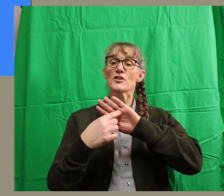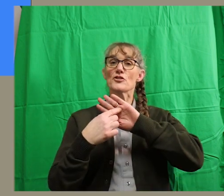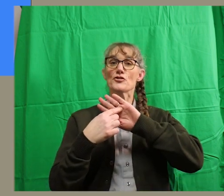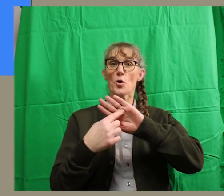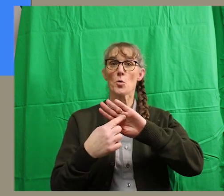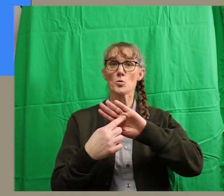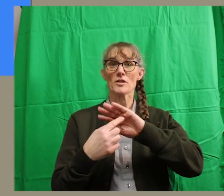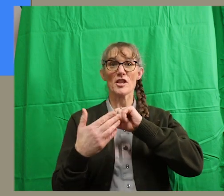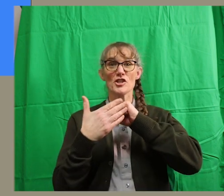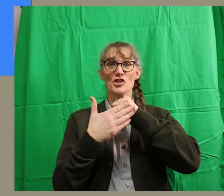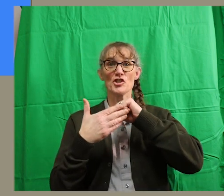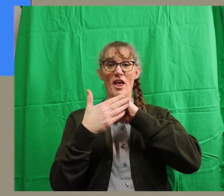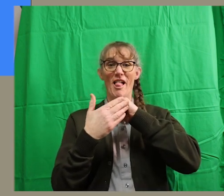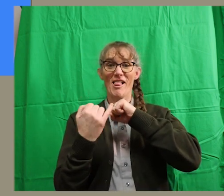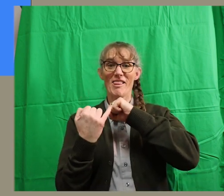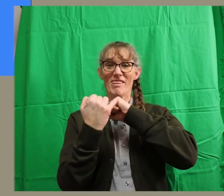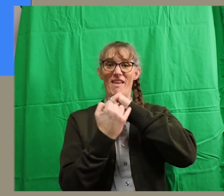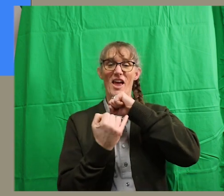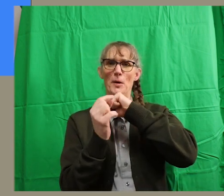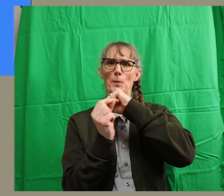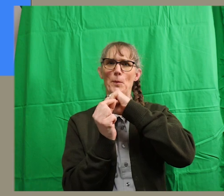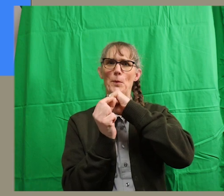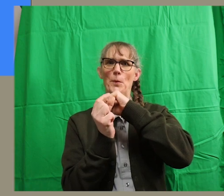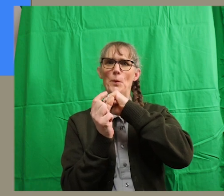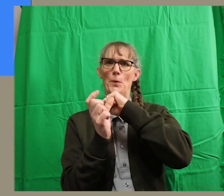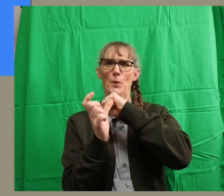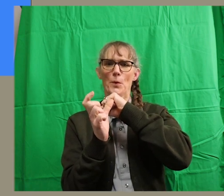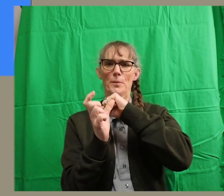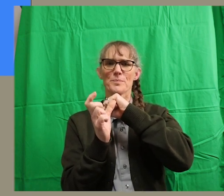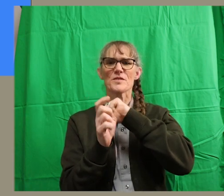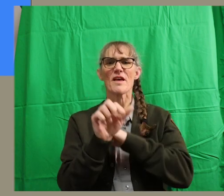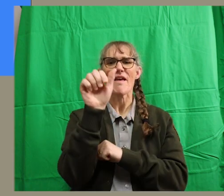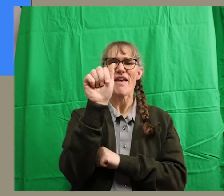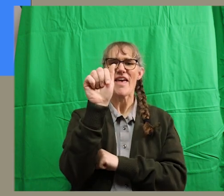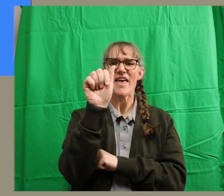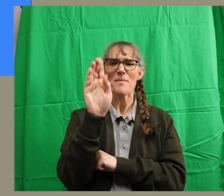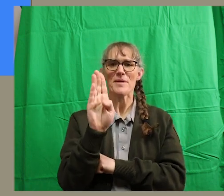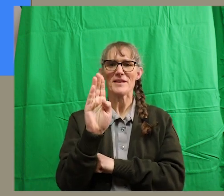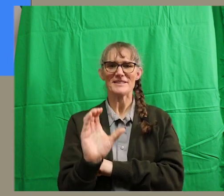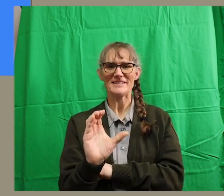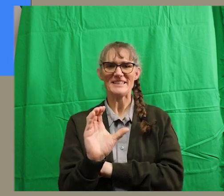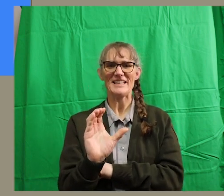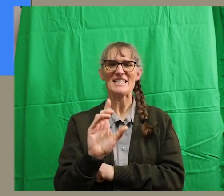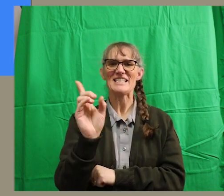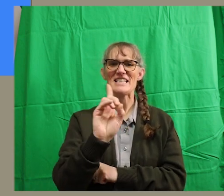So, this shows you the gradual widening of Didymoceras. So, A, B, and C are all Didymoceras sutures,